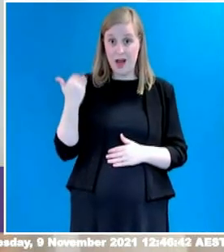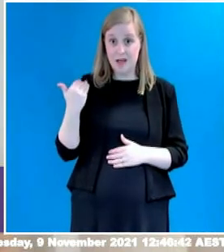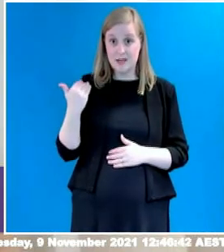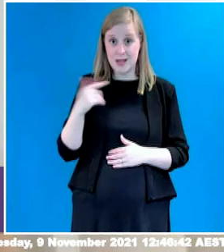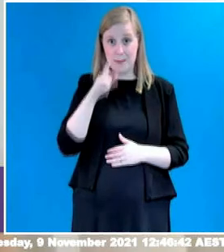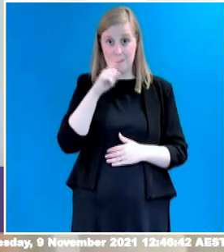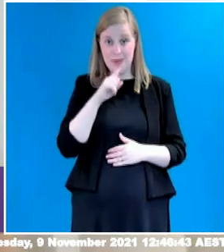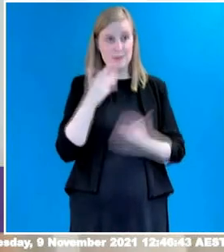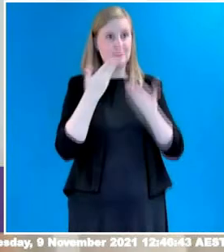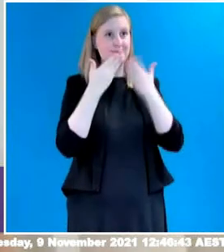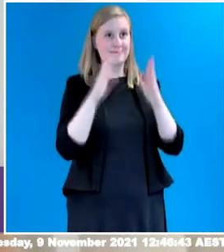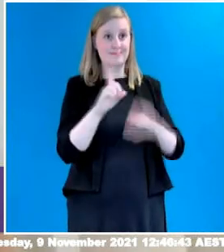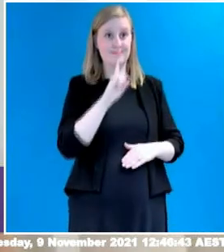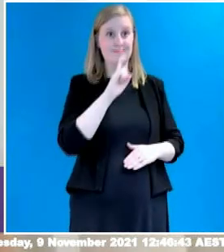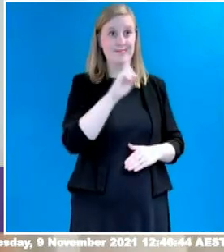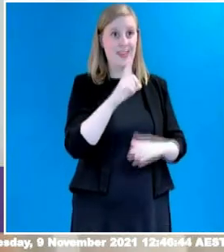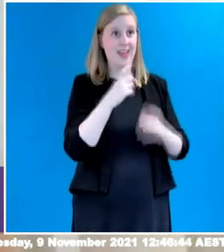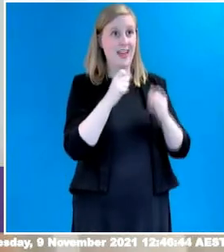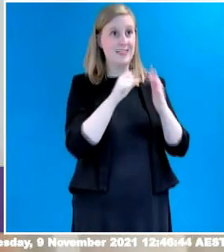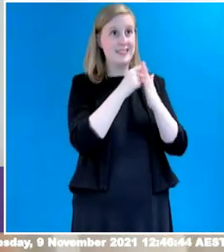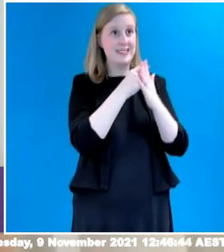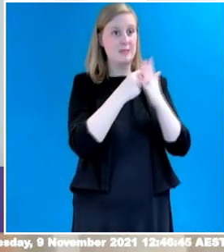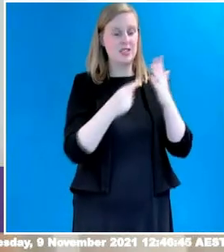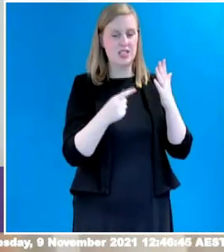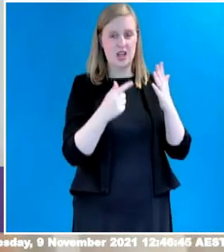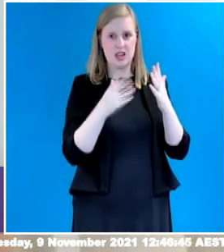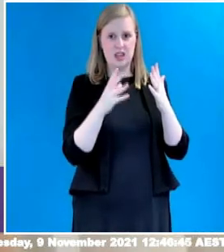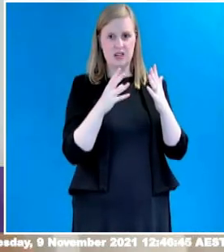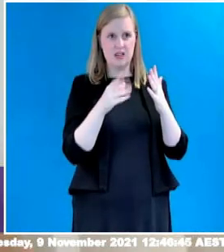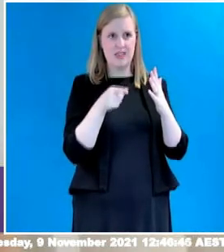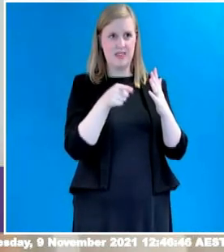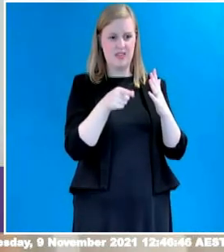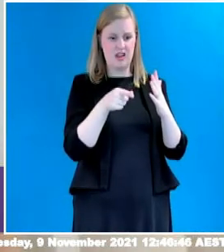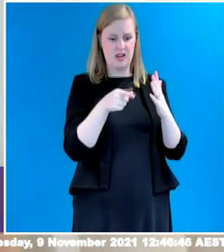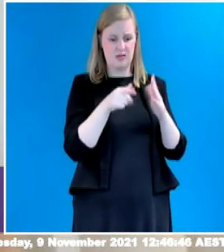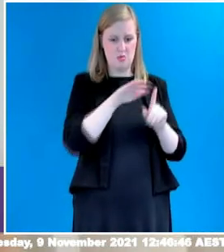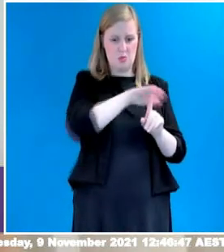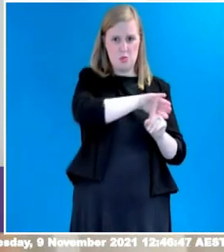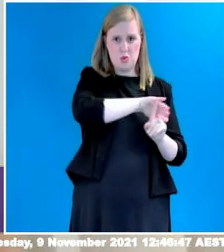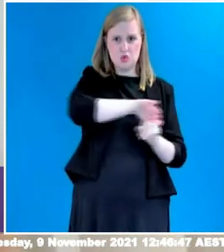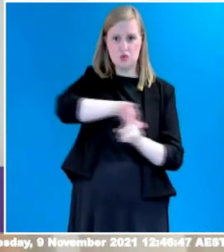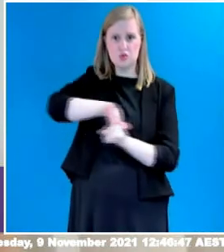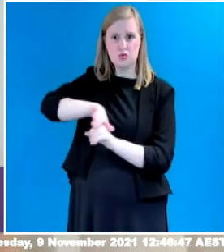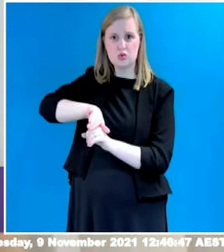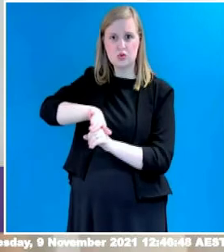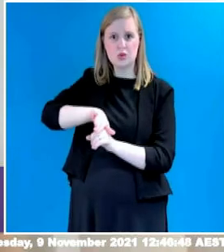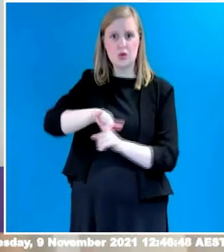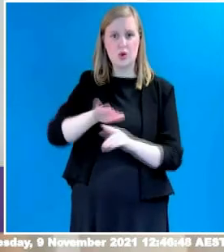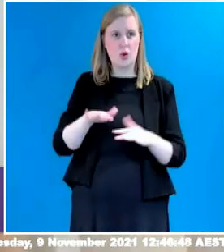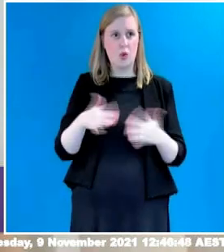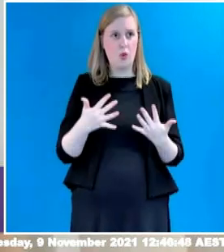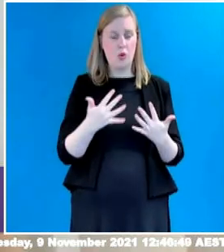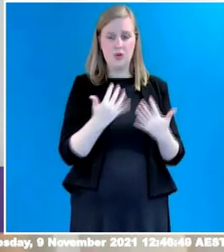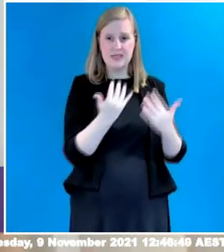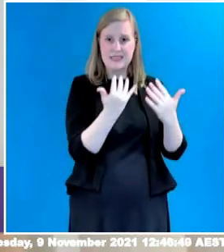been ridiculed, people have been talked about, even in front of them, in a way